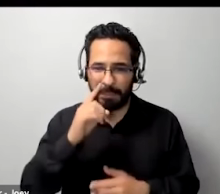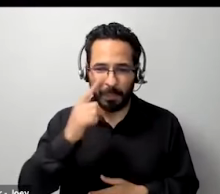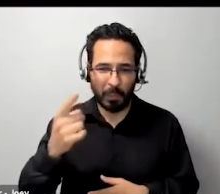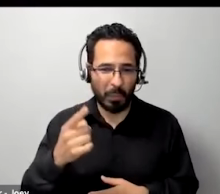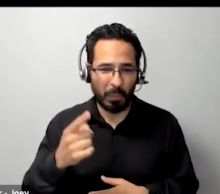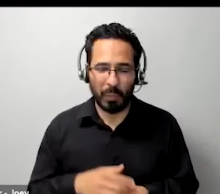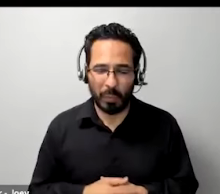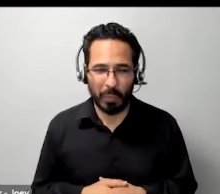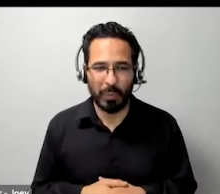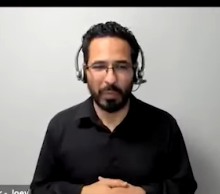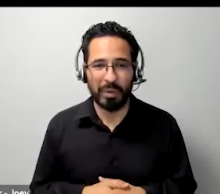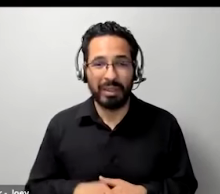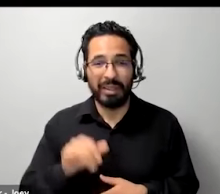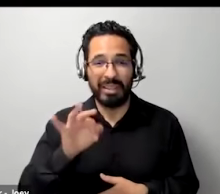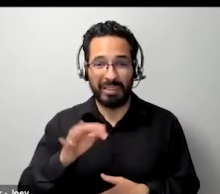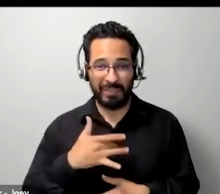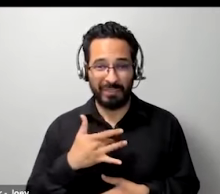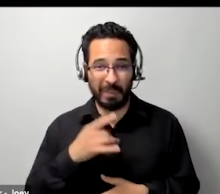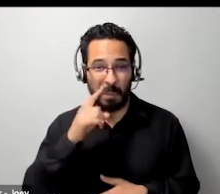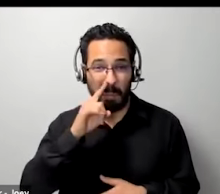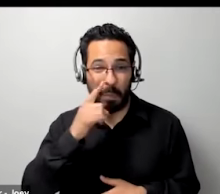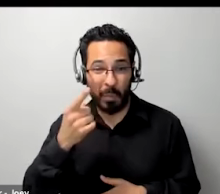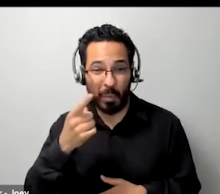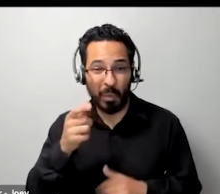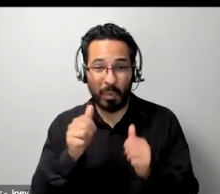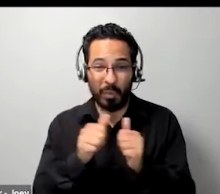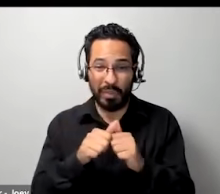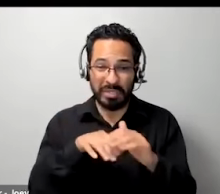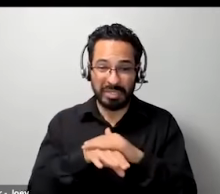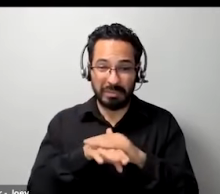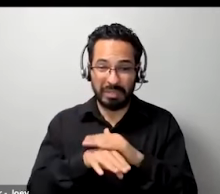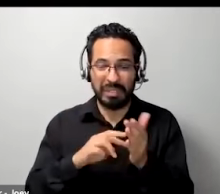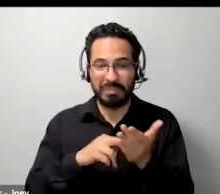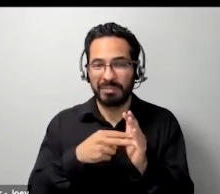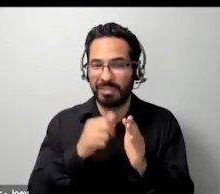You know, if you get bored in accessibility, it's 'cause you're not paying attention,